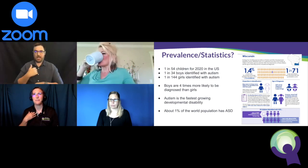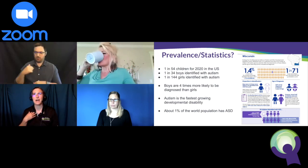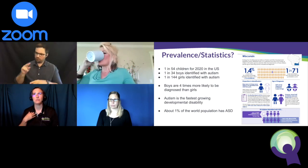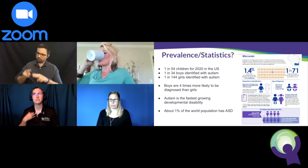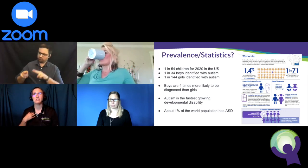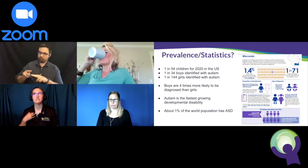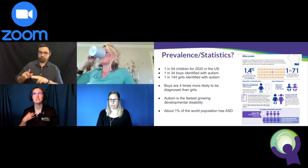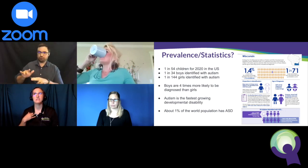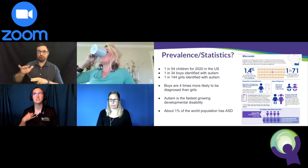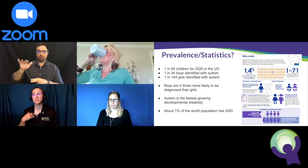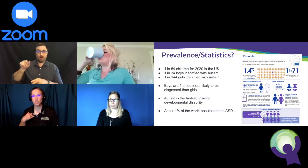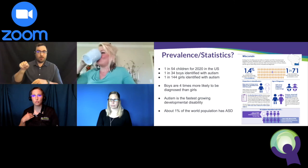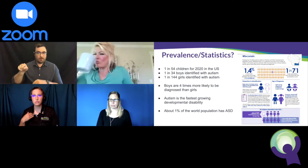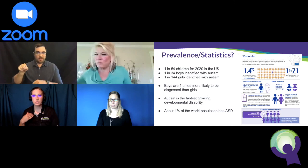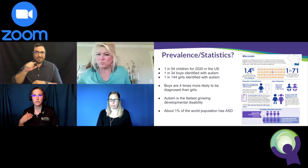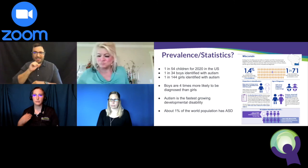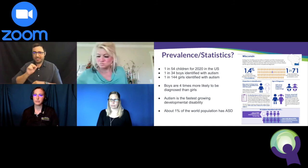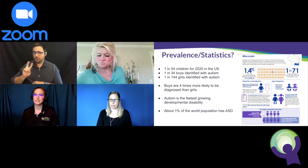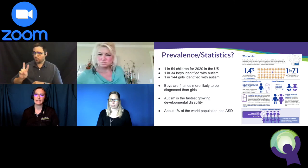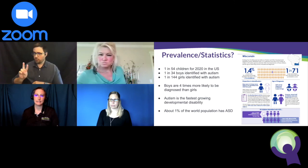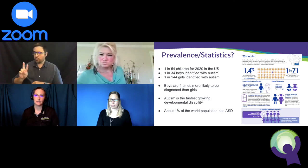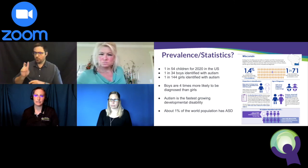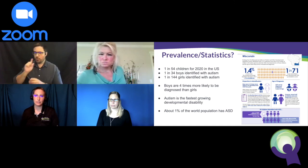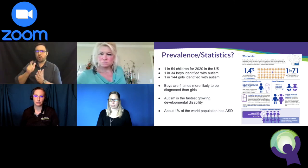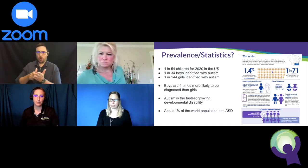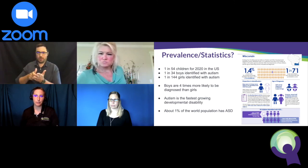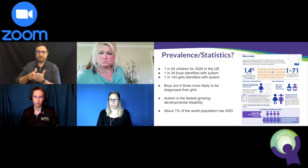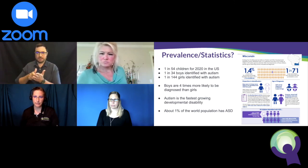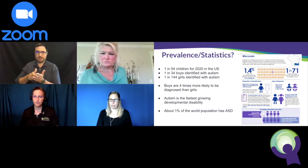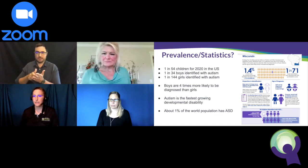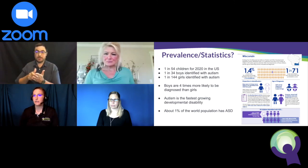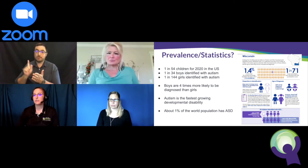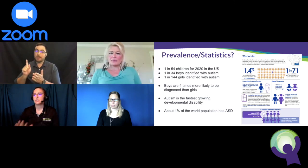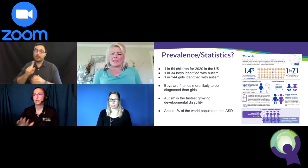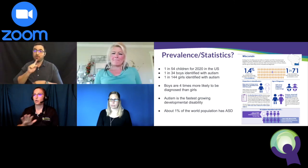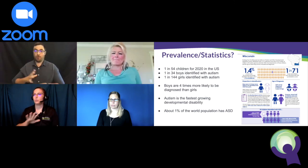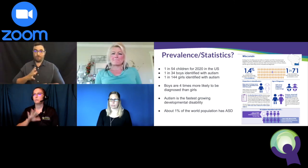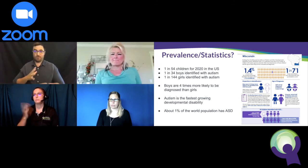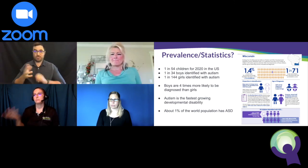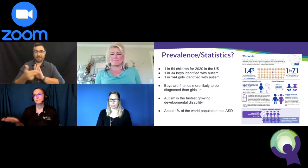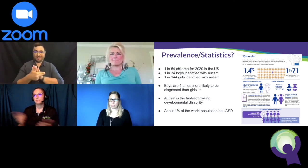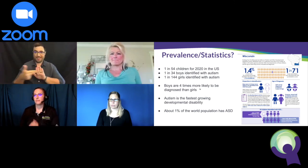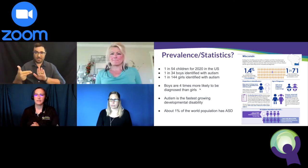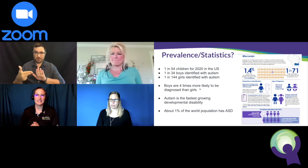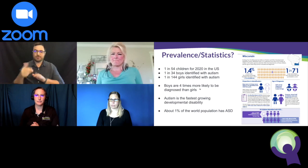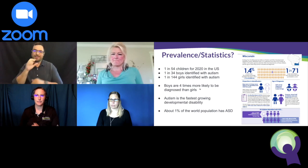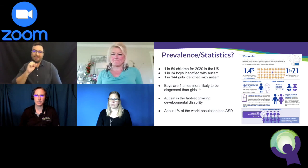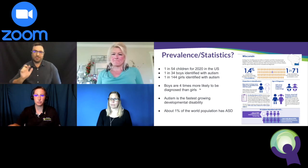two, but he wasn't diagnosed until he was about three. So that's something else we'll talk